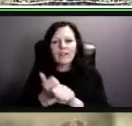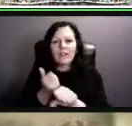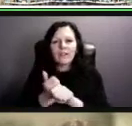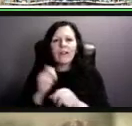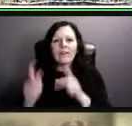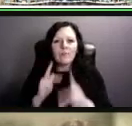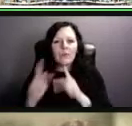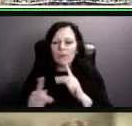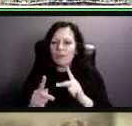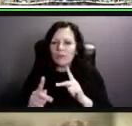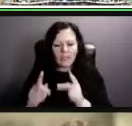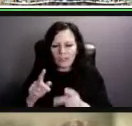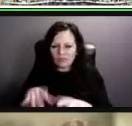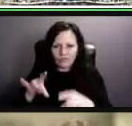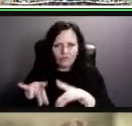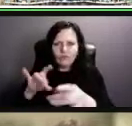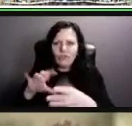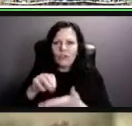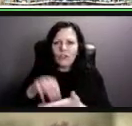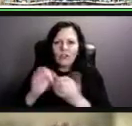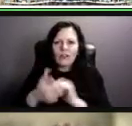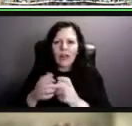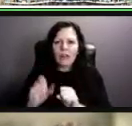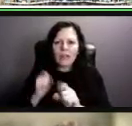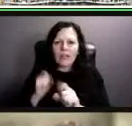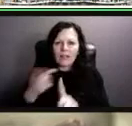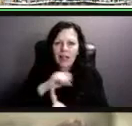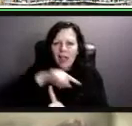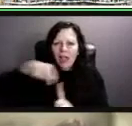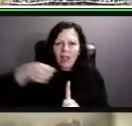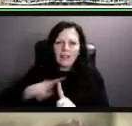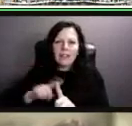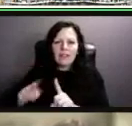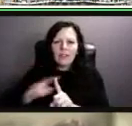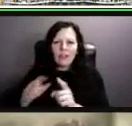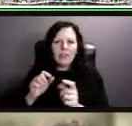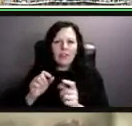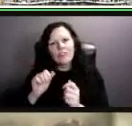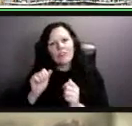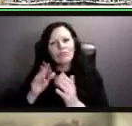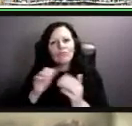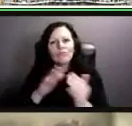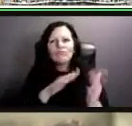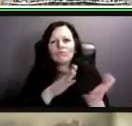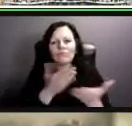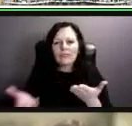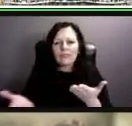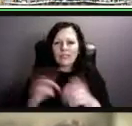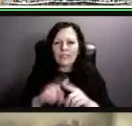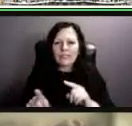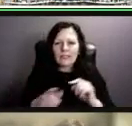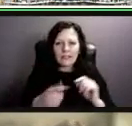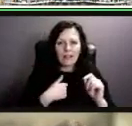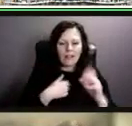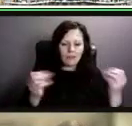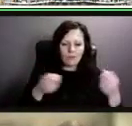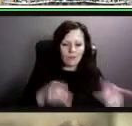THE PANDEMIC PEOPLE JUST FOUND A WAY TO WORK AROUND A WHOLE